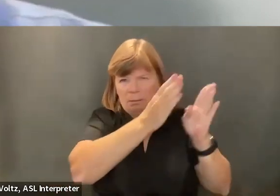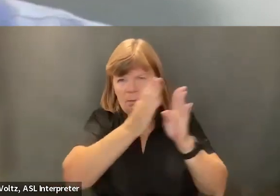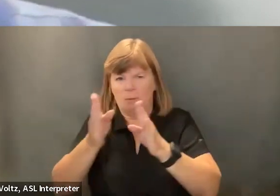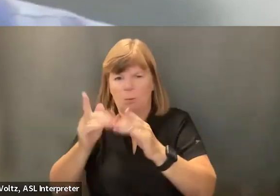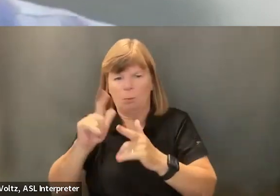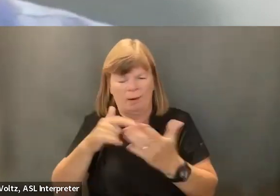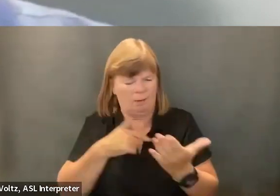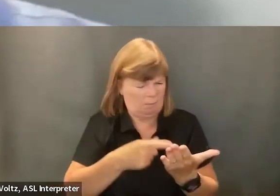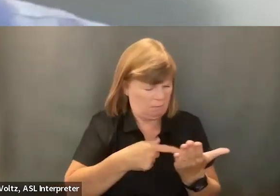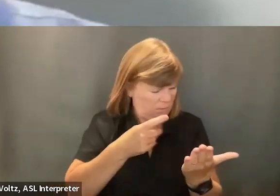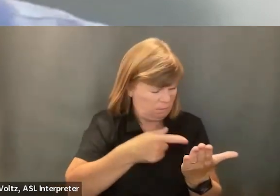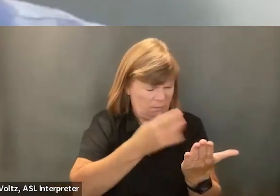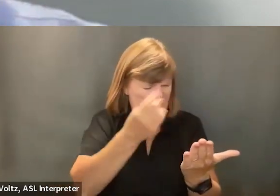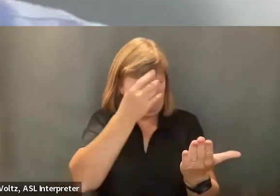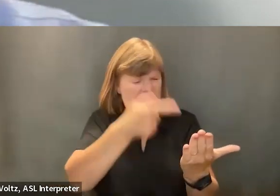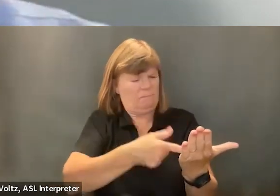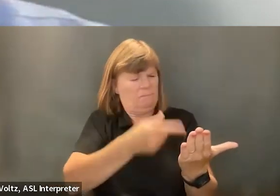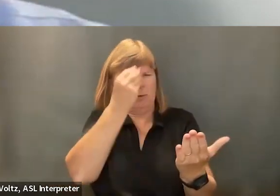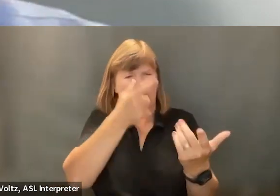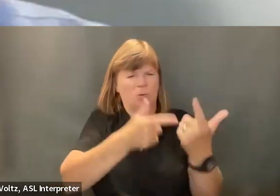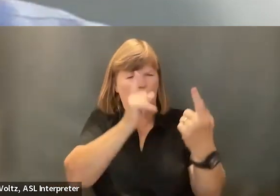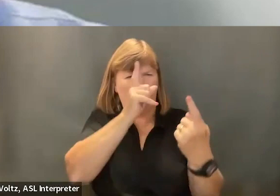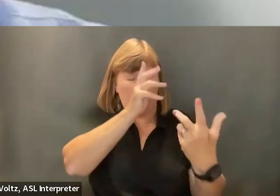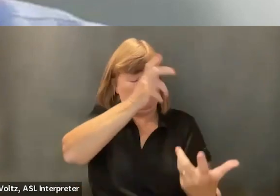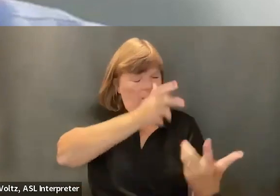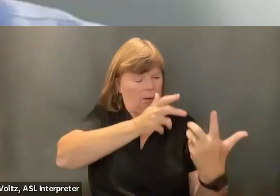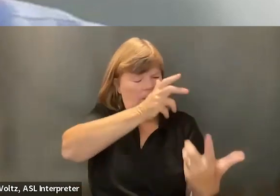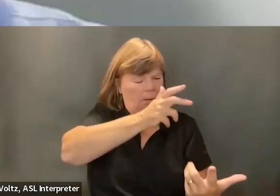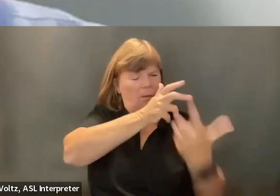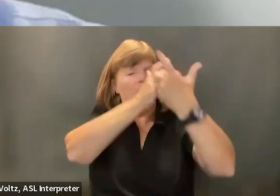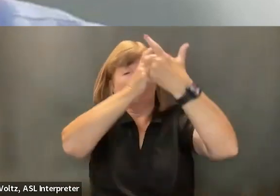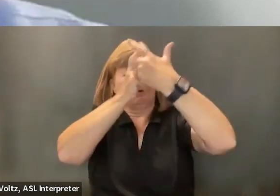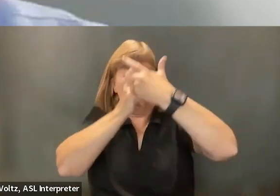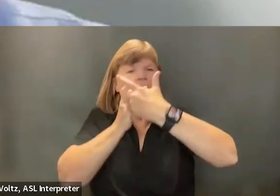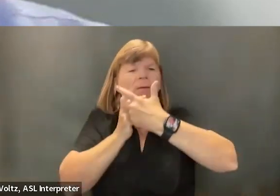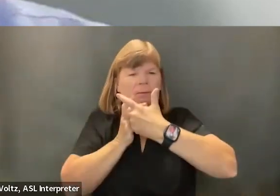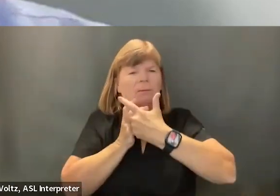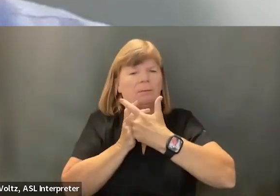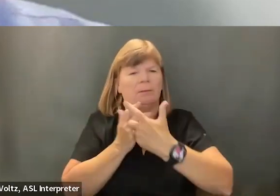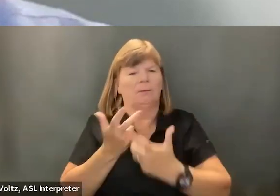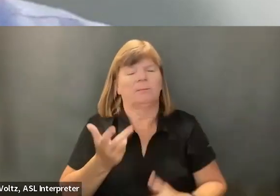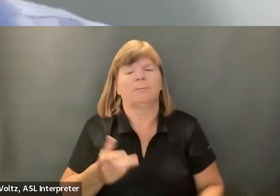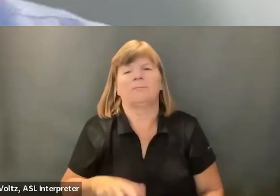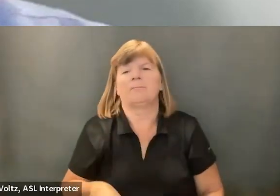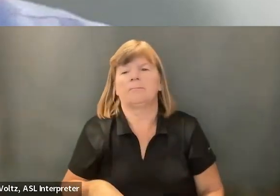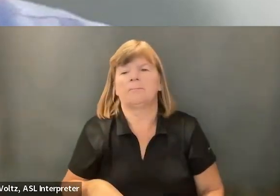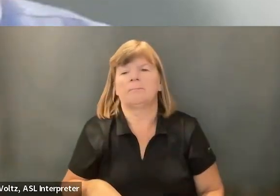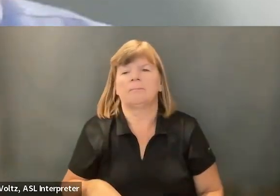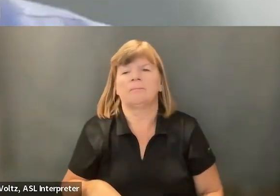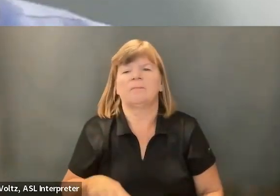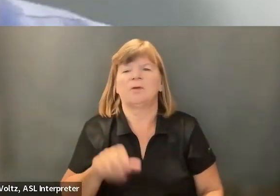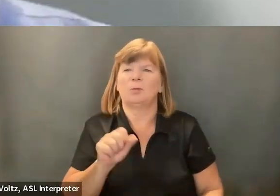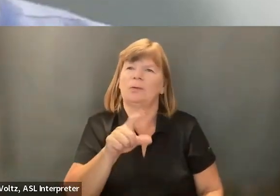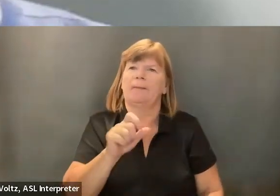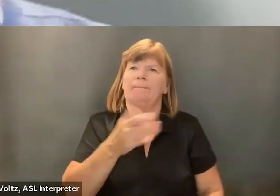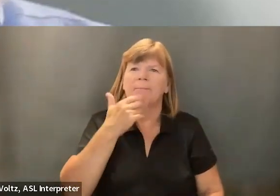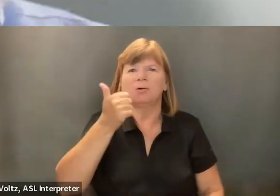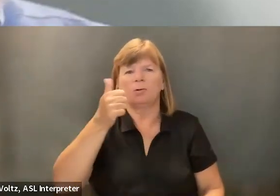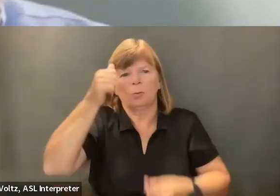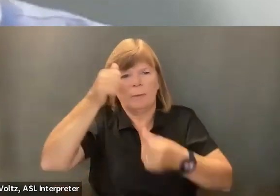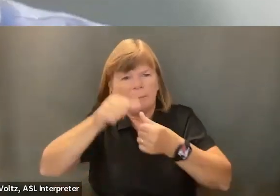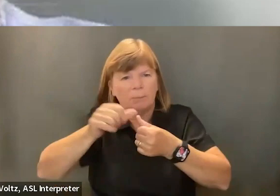put information in uh as it comes comes in uh we can we can better remember information that we